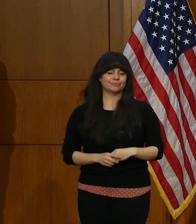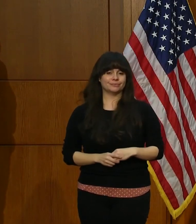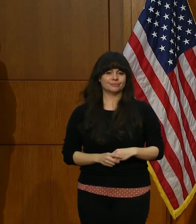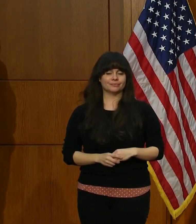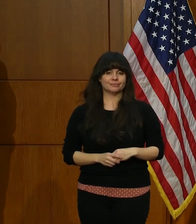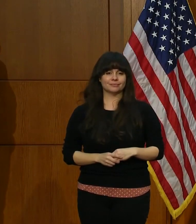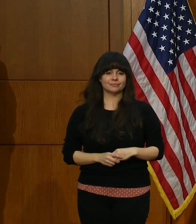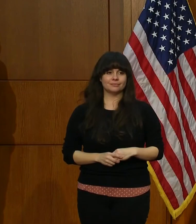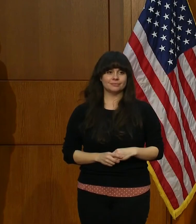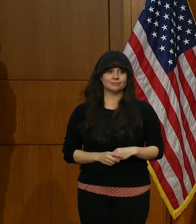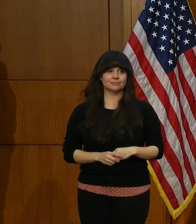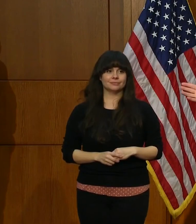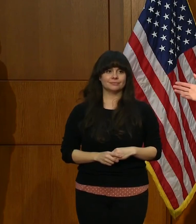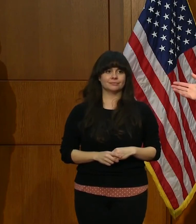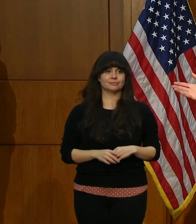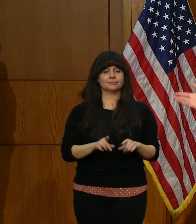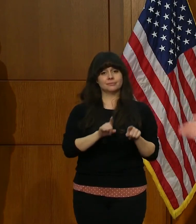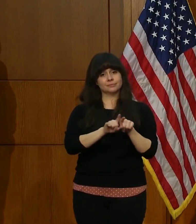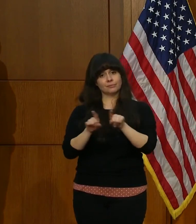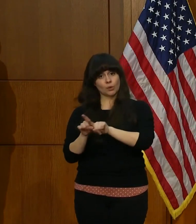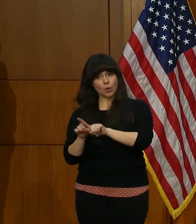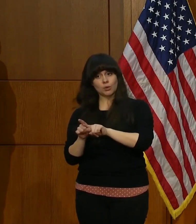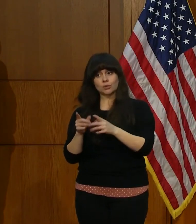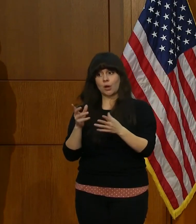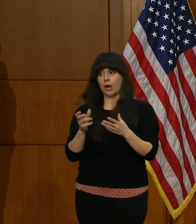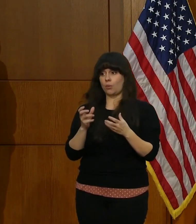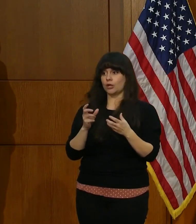TO DO TO TAKE CARE OF EACH